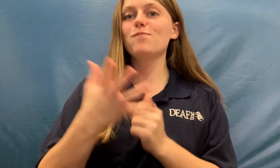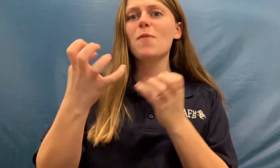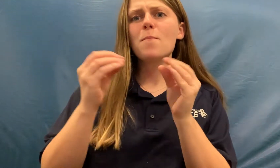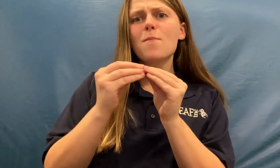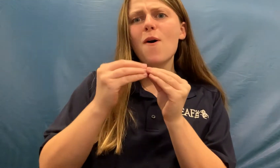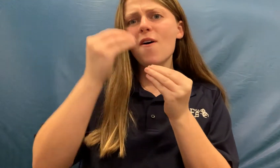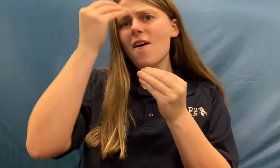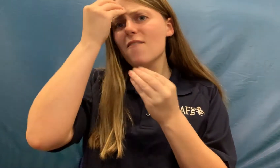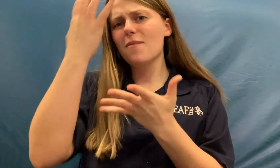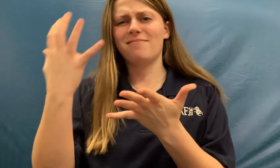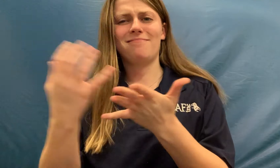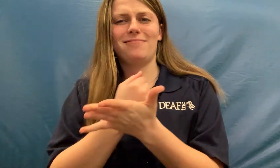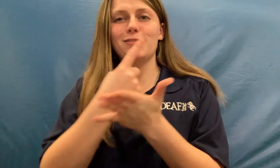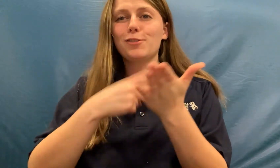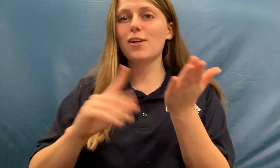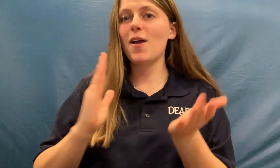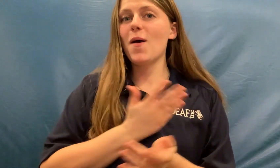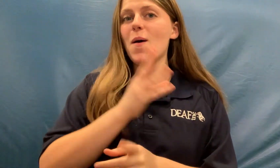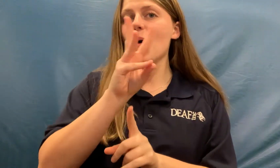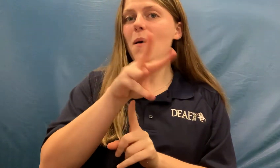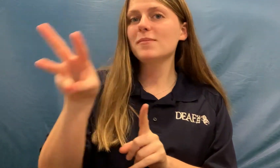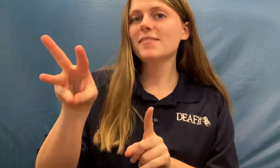Please check our website for more info about the classes.